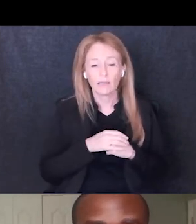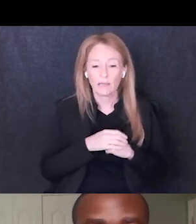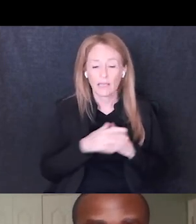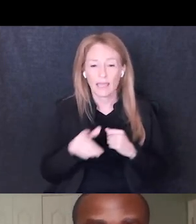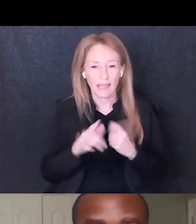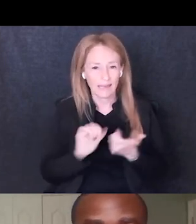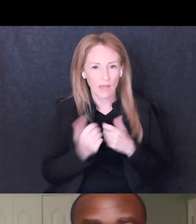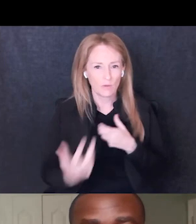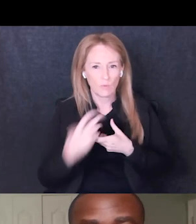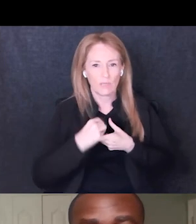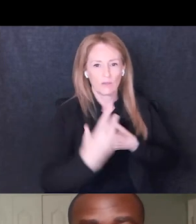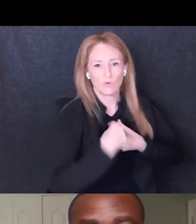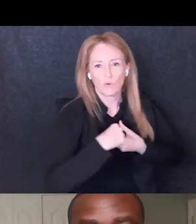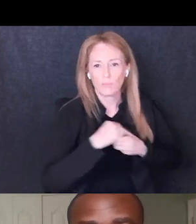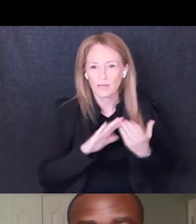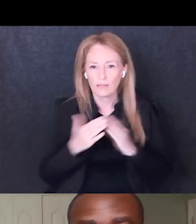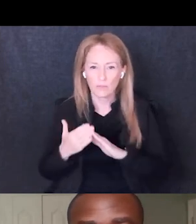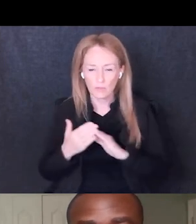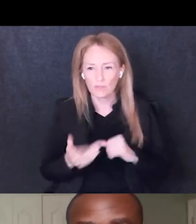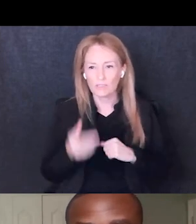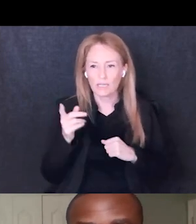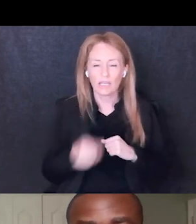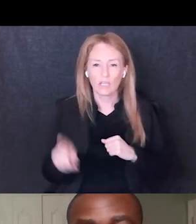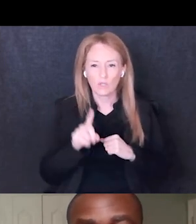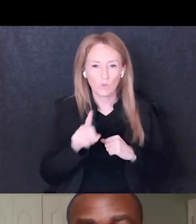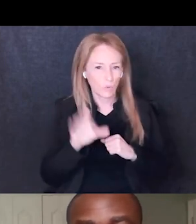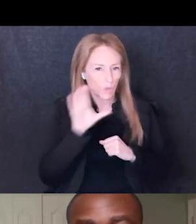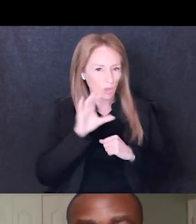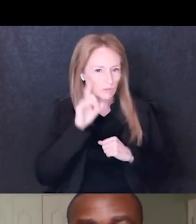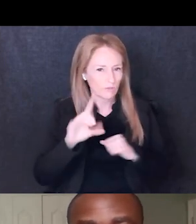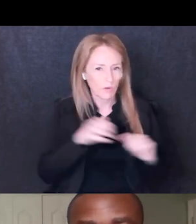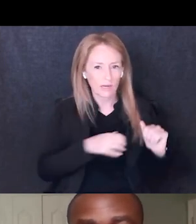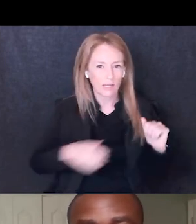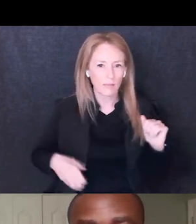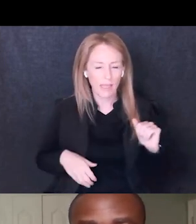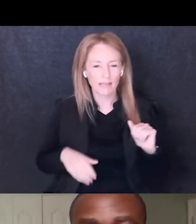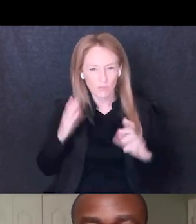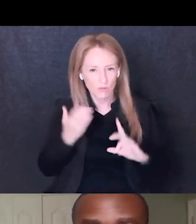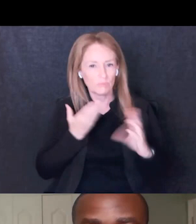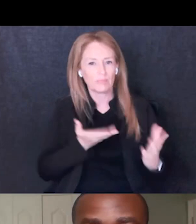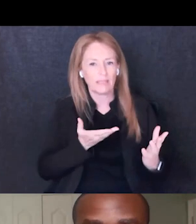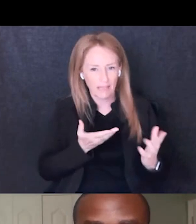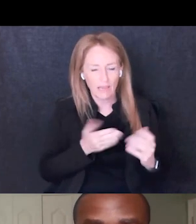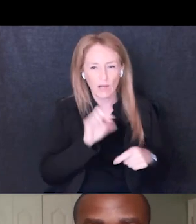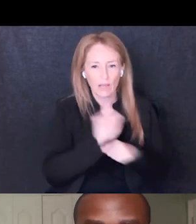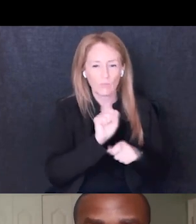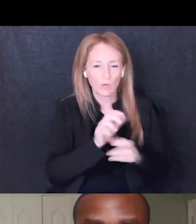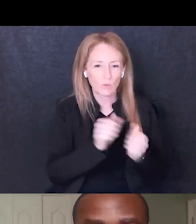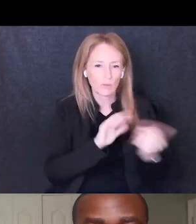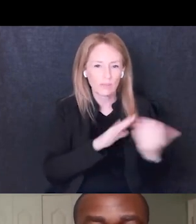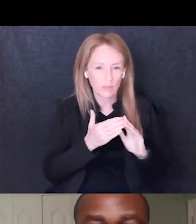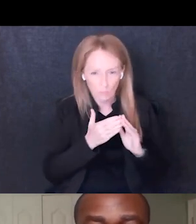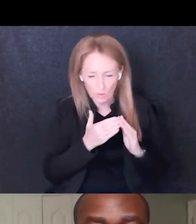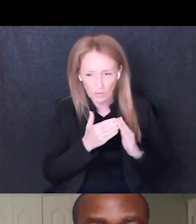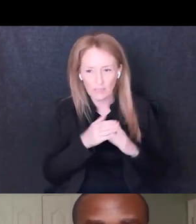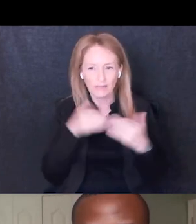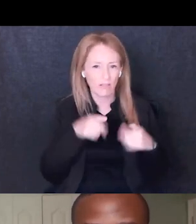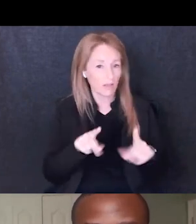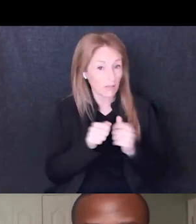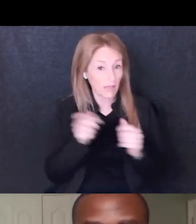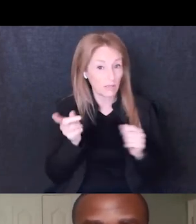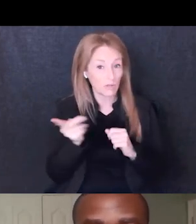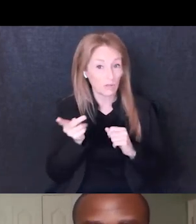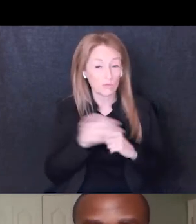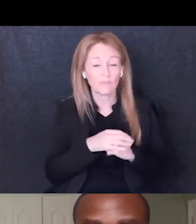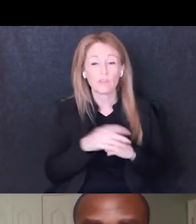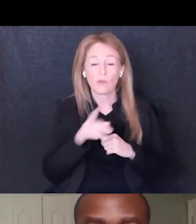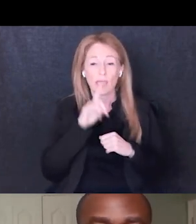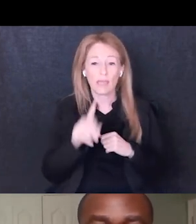COMMUNITY YOU SOUGHT OUT THE THAT AMBASSADOR AND REALLY SHOWED